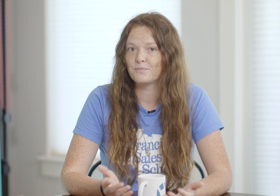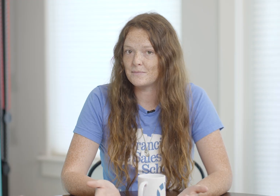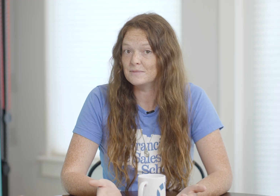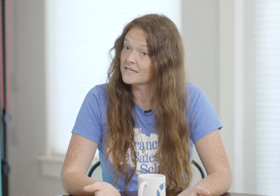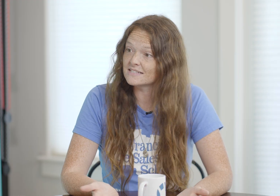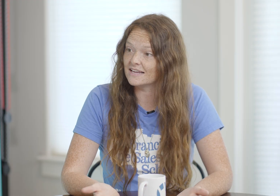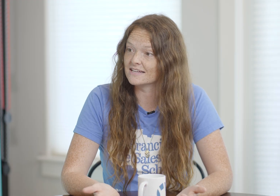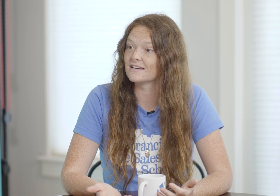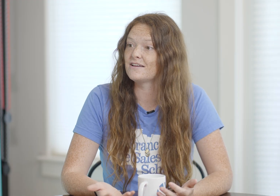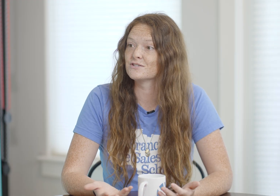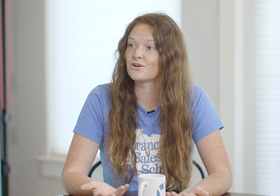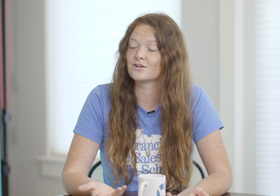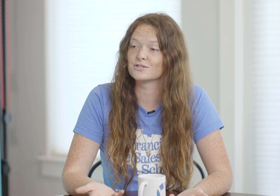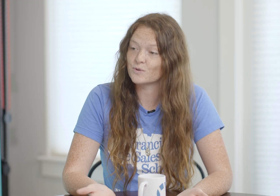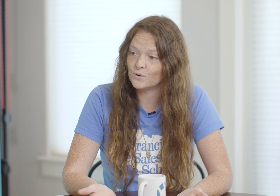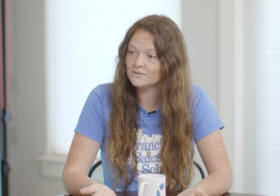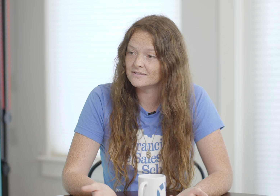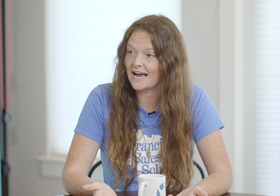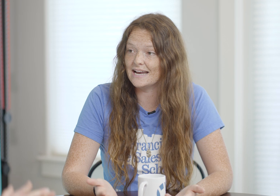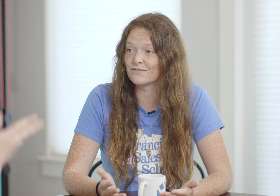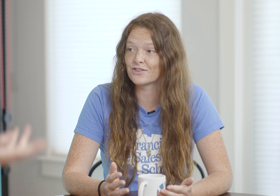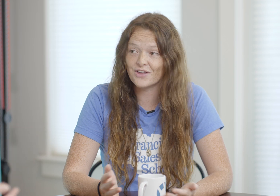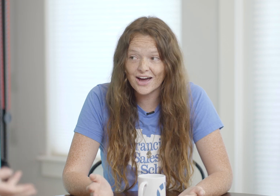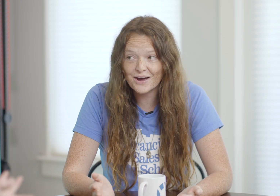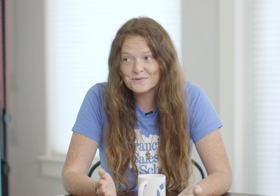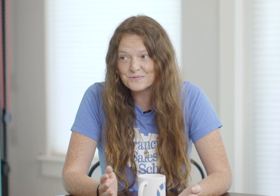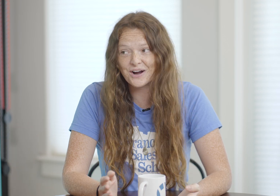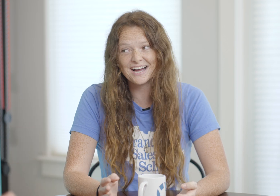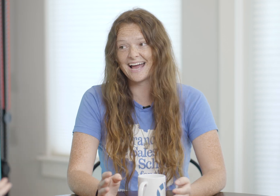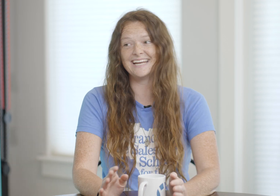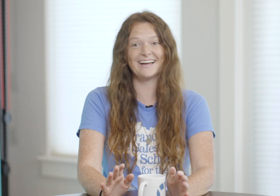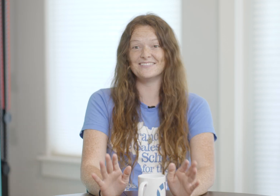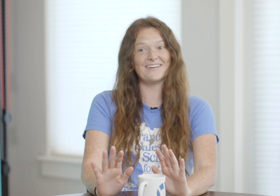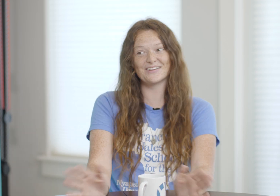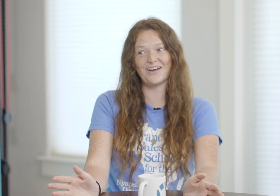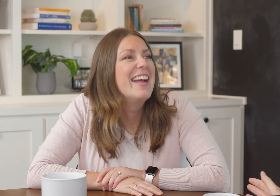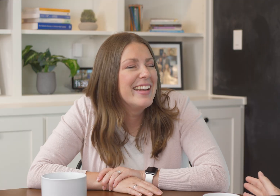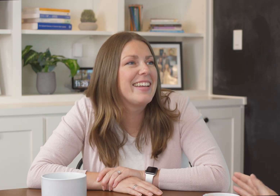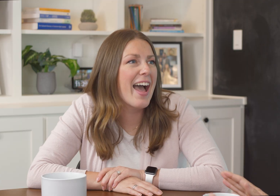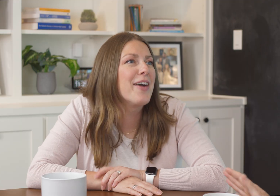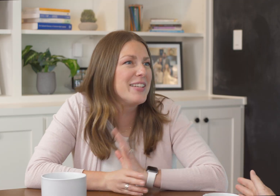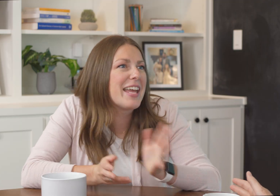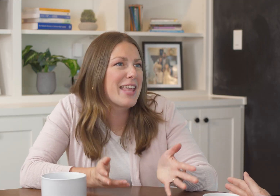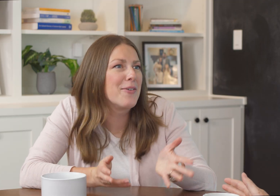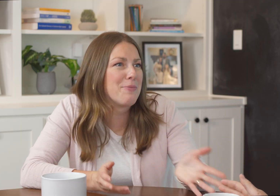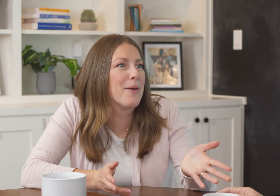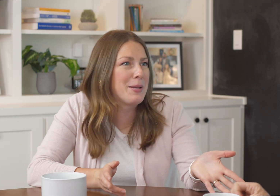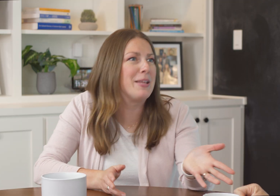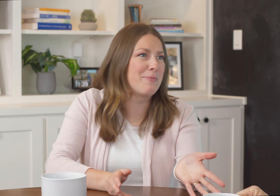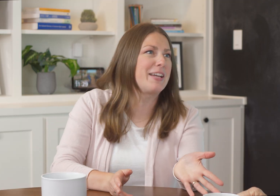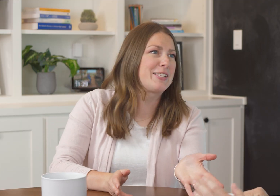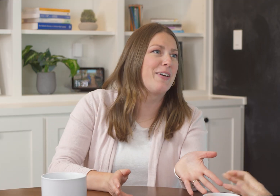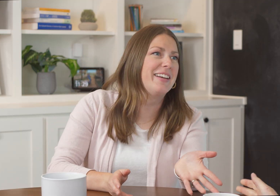I mean, the biggest thing is I never started a school. I never thought about I never thought I would never think I would really be the biggest one.